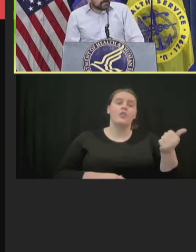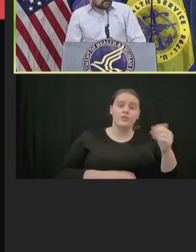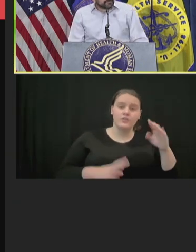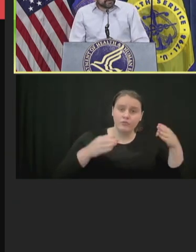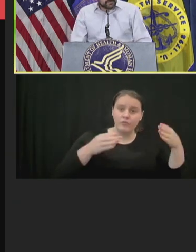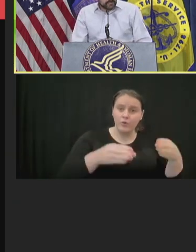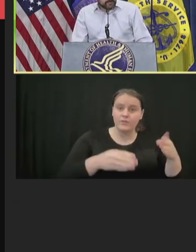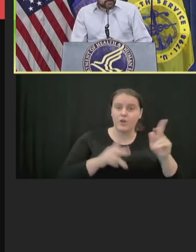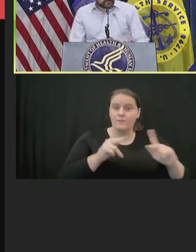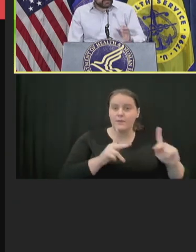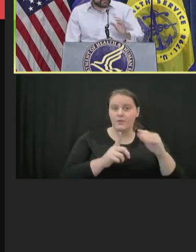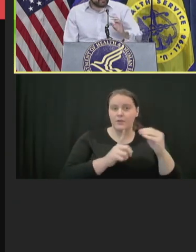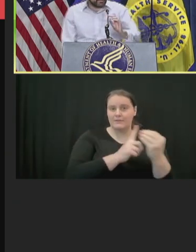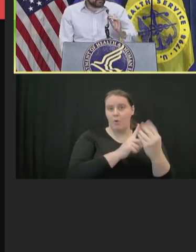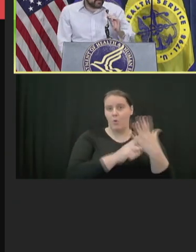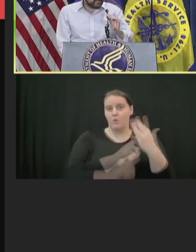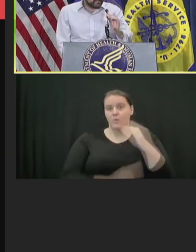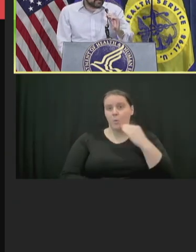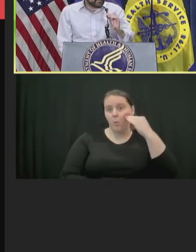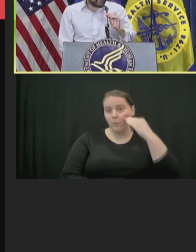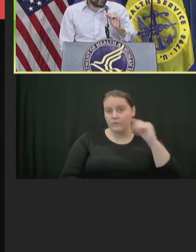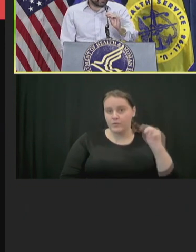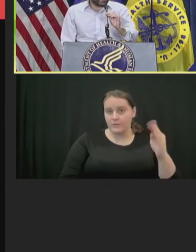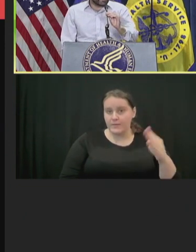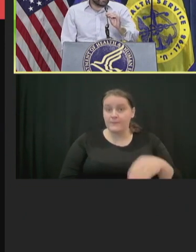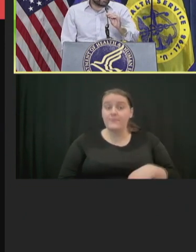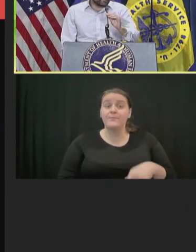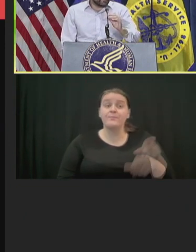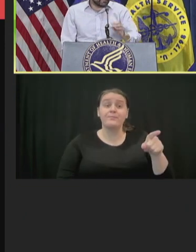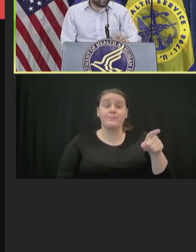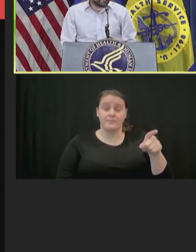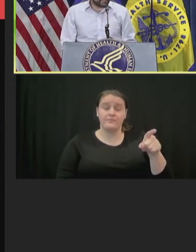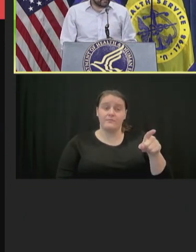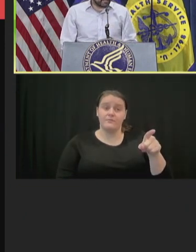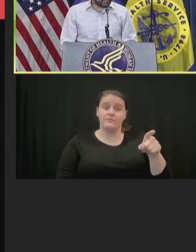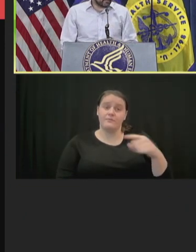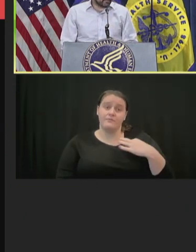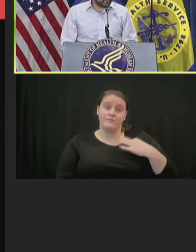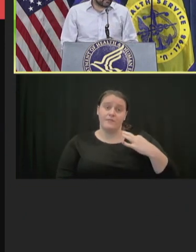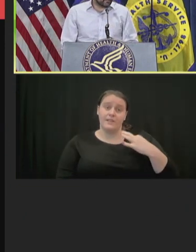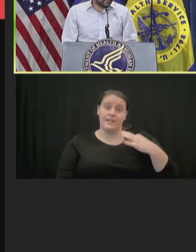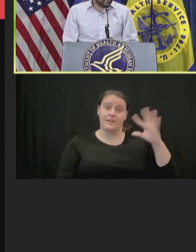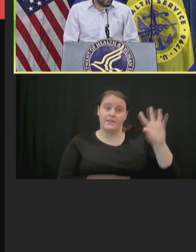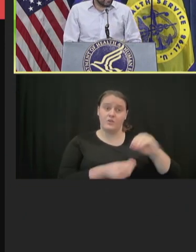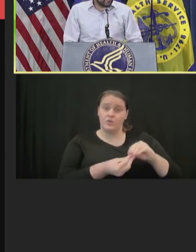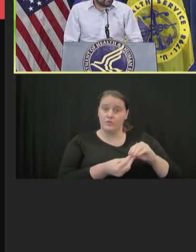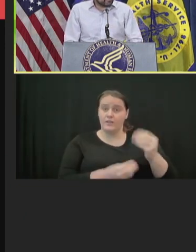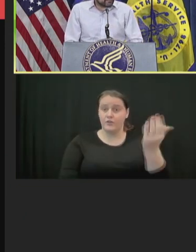So, here, I'm showing you the pipeline, these candidates, the 15 that I mentioned earlier. Their